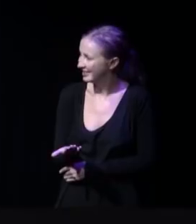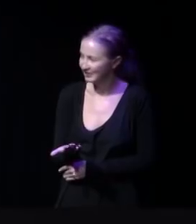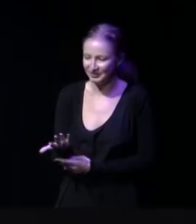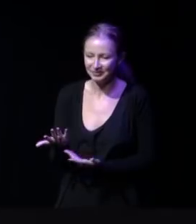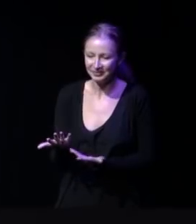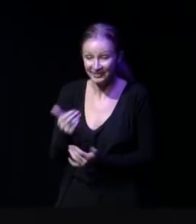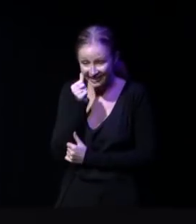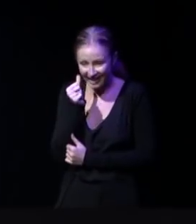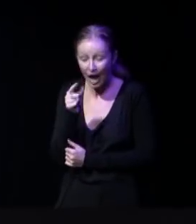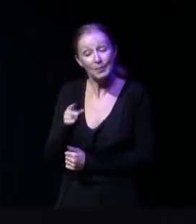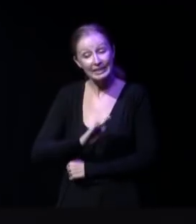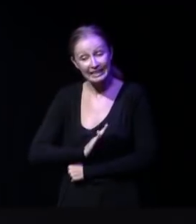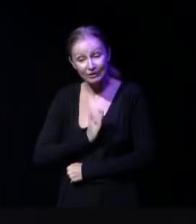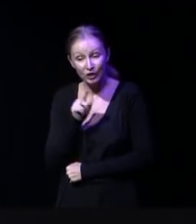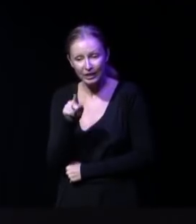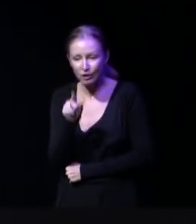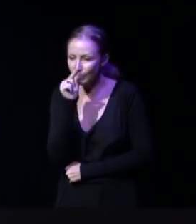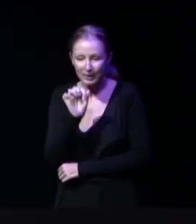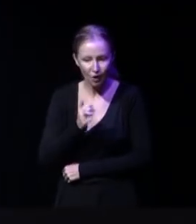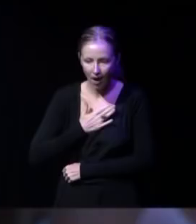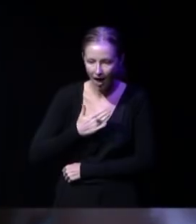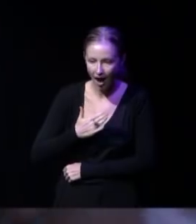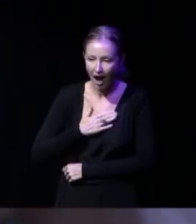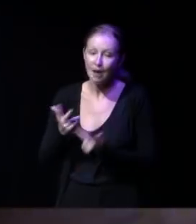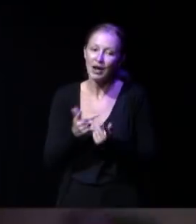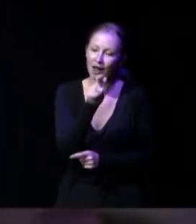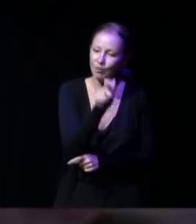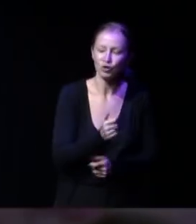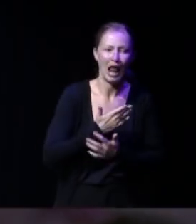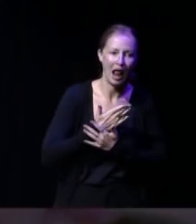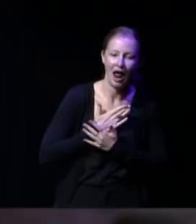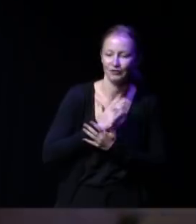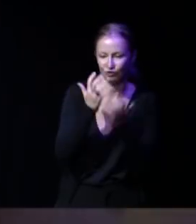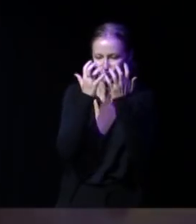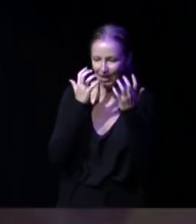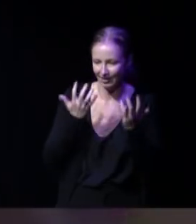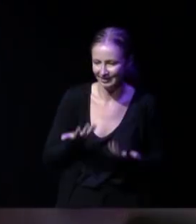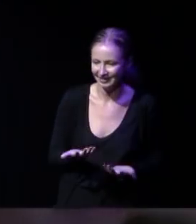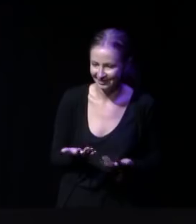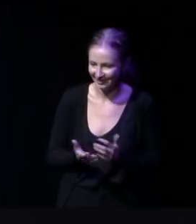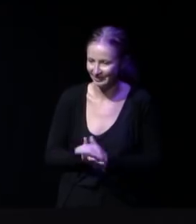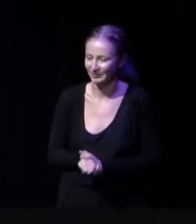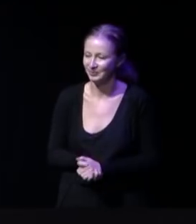And it's so interesting that you probably don't like your freckles, but someone else loves your freckles. I bet your person, at least one